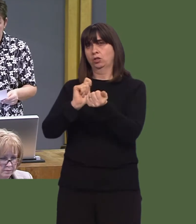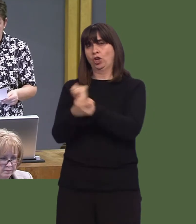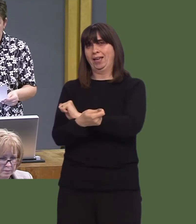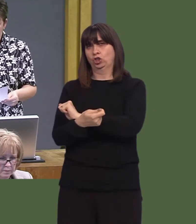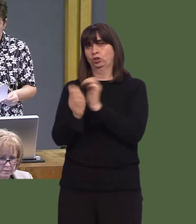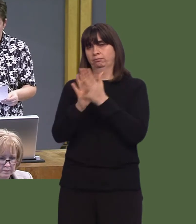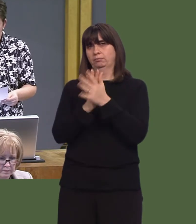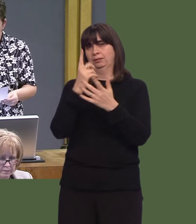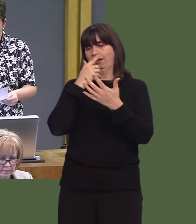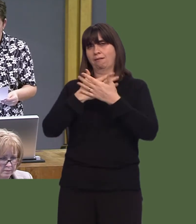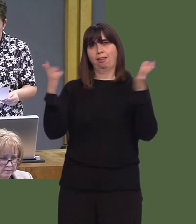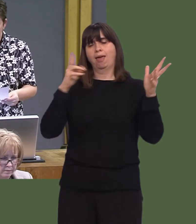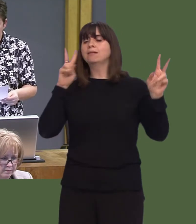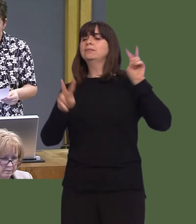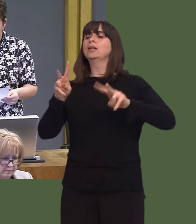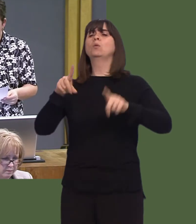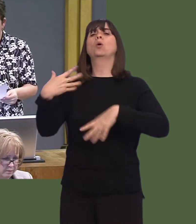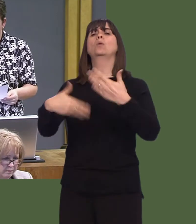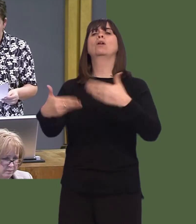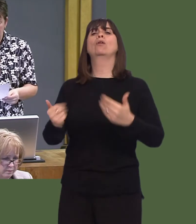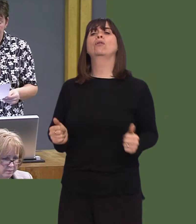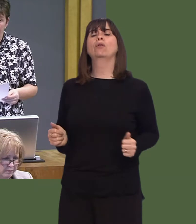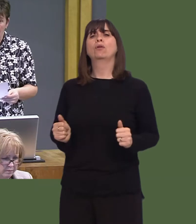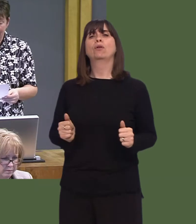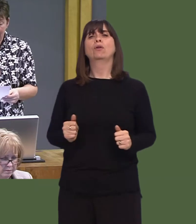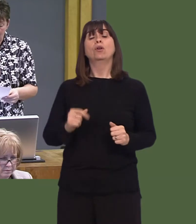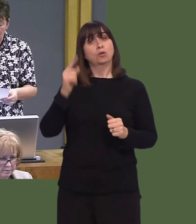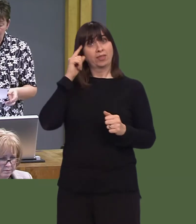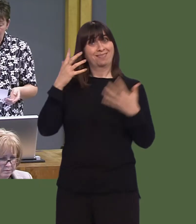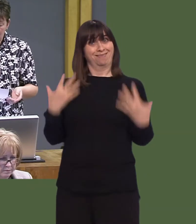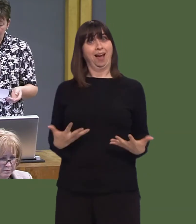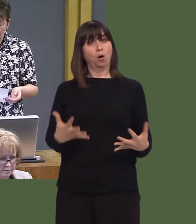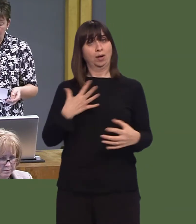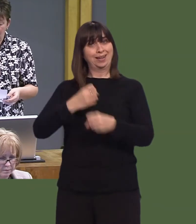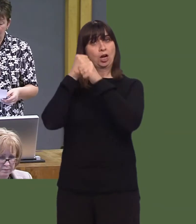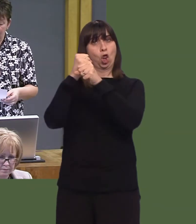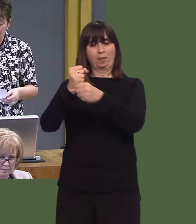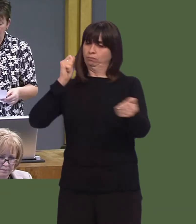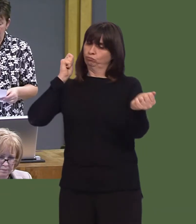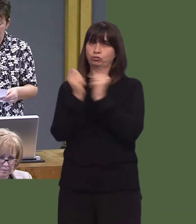Do you agree that this Assembly must act on lobbying reform now to help strengthen public